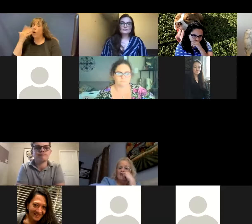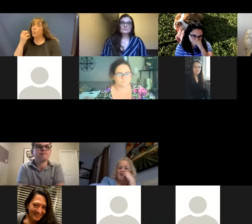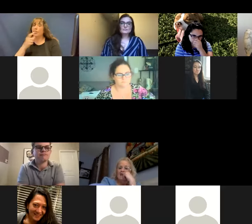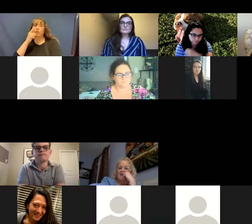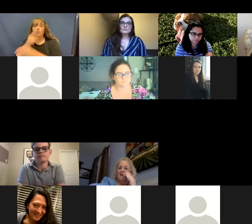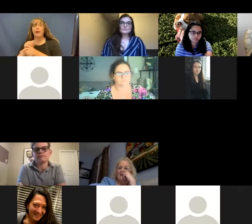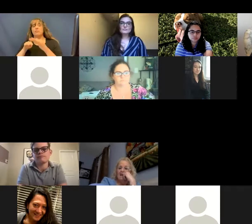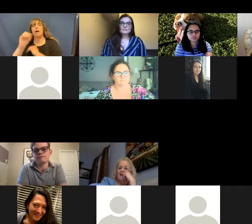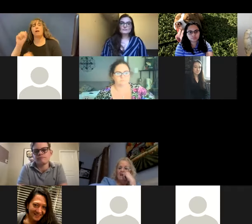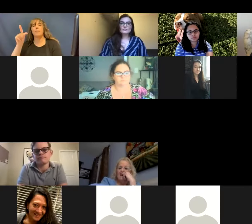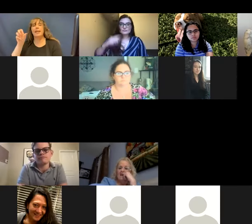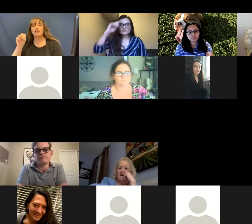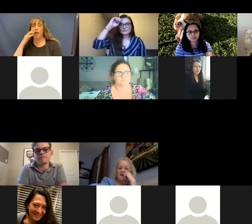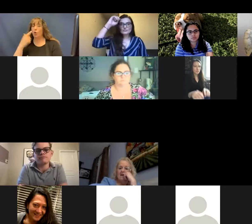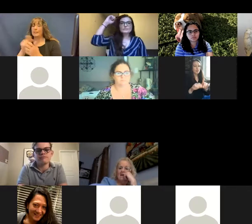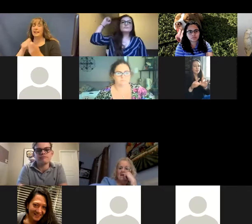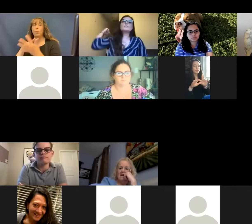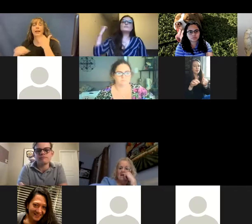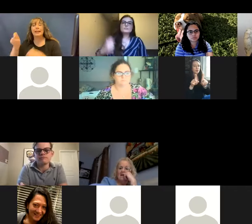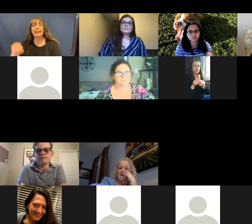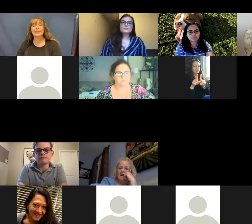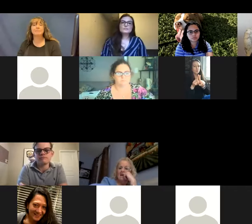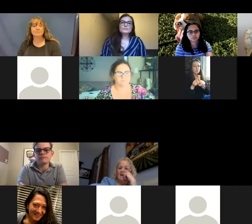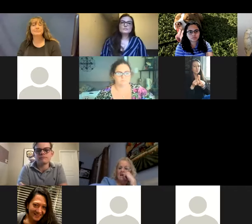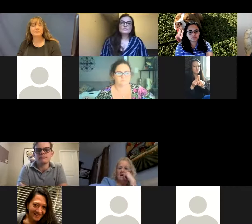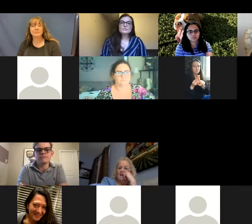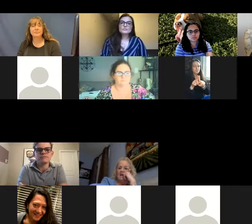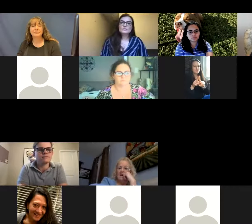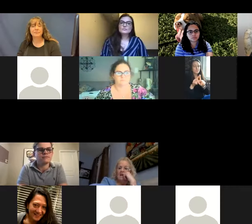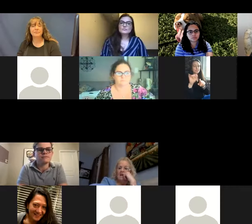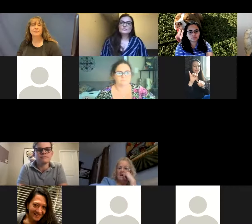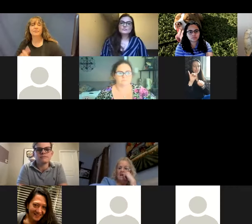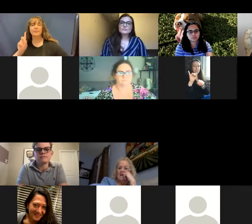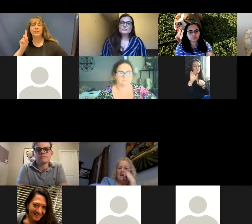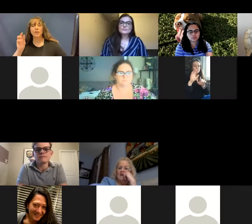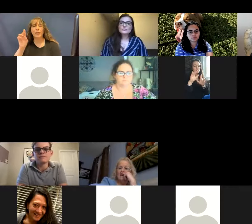And I knew what I needed. >> DR. JENNIFER MILLER: Also, in the same